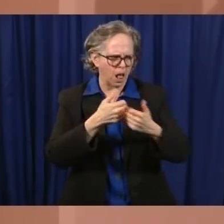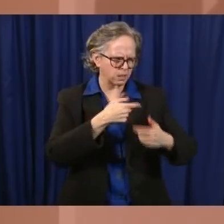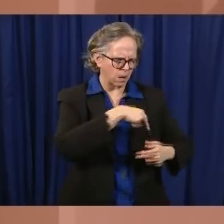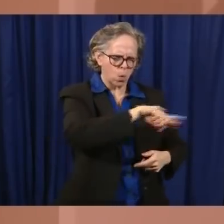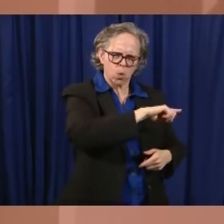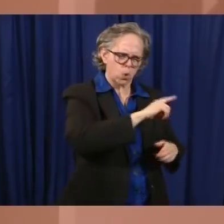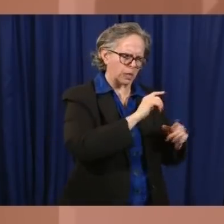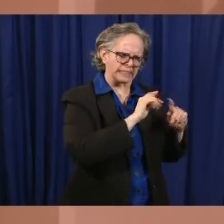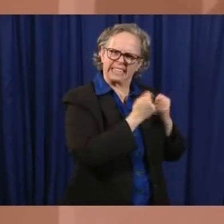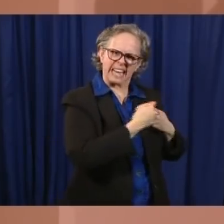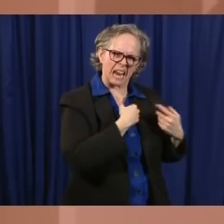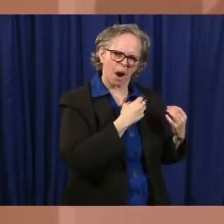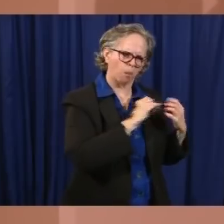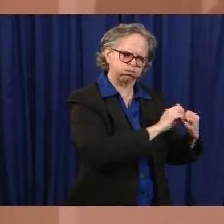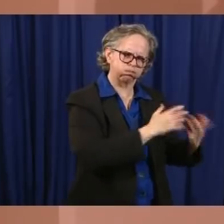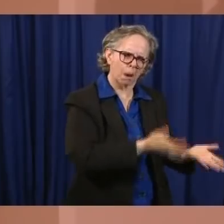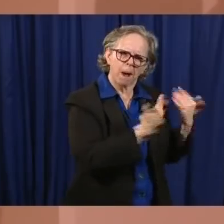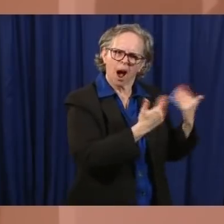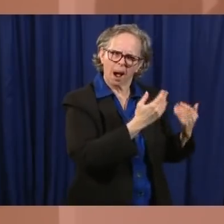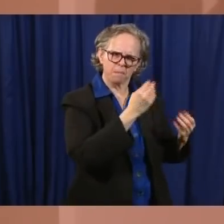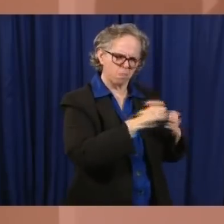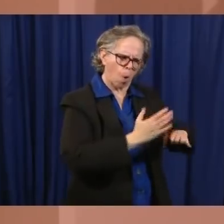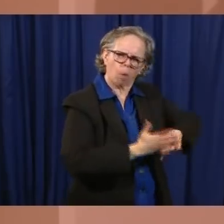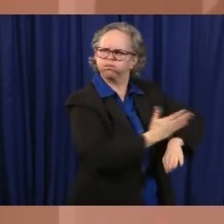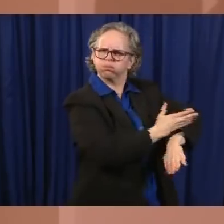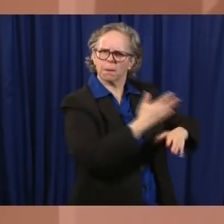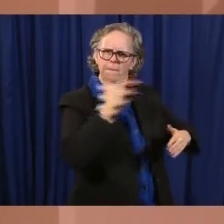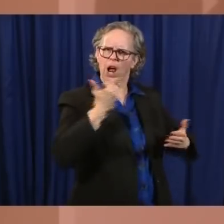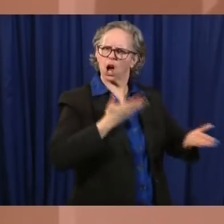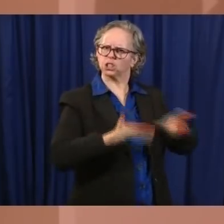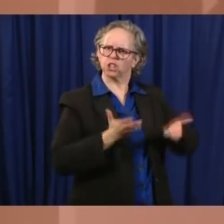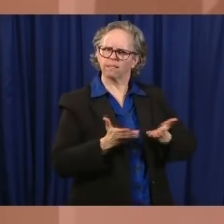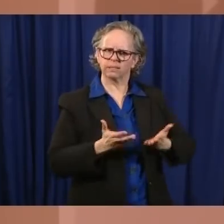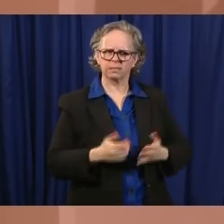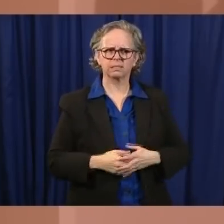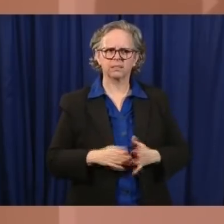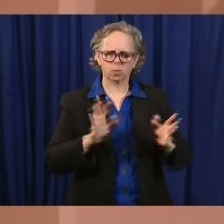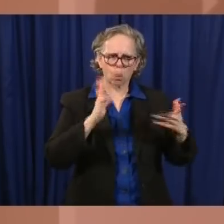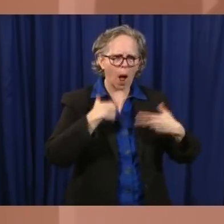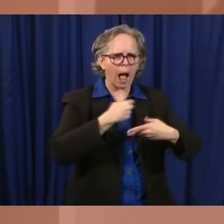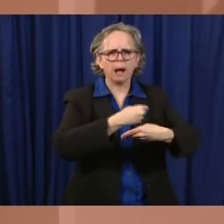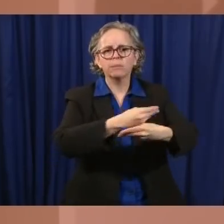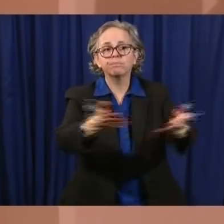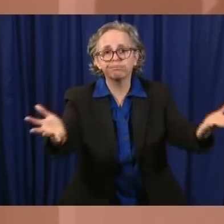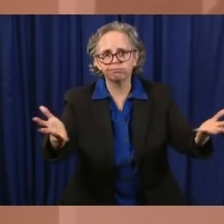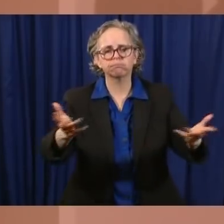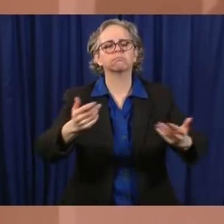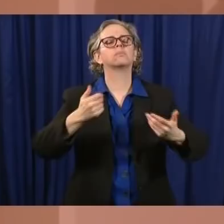TAKE IN, UPDATES ON THAT, I DON'T HAVE MUCH FOR YOU TODAY ON THIS, OTHER THAN WE HAVE ISSUED THE CHALLENGE,